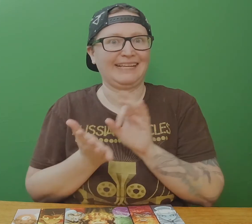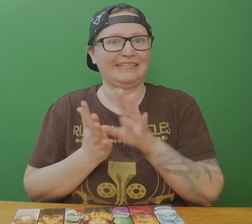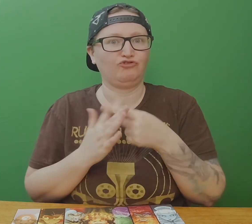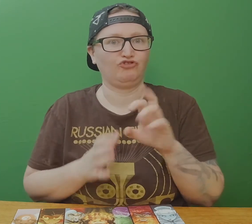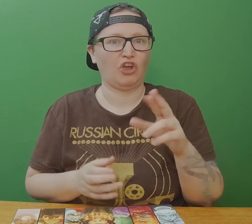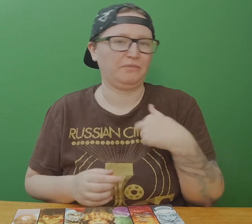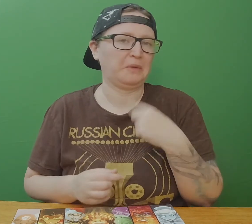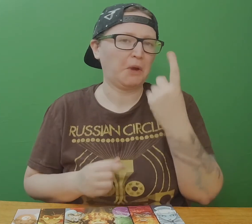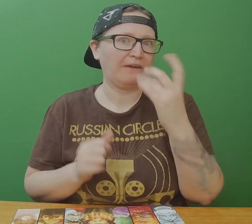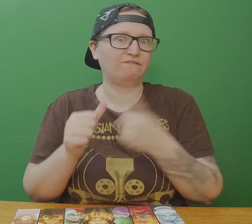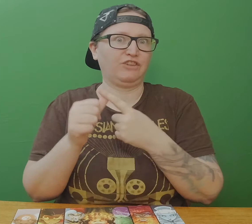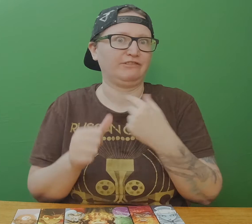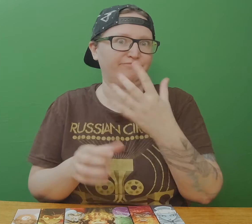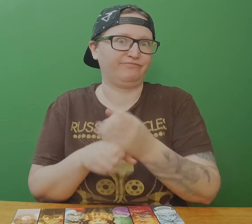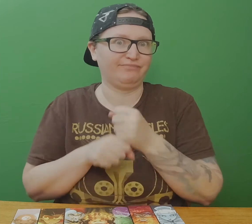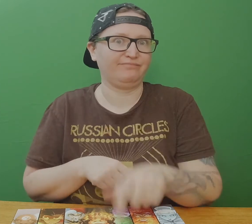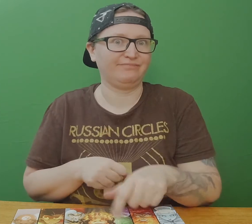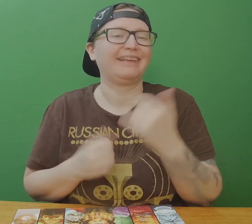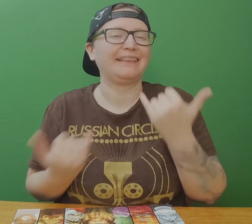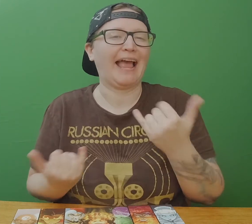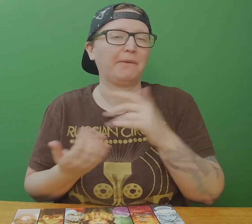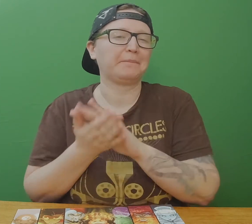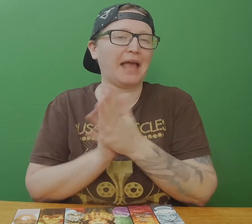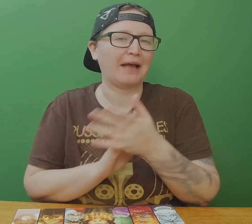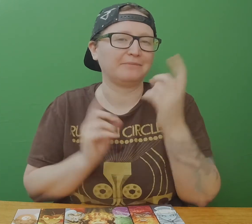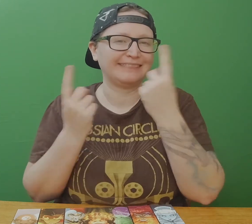that they distributed through the Kickstarter I was one of the first people to receive that